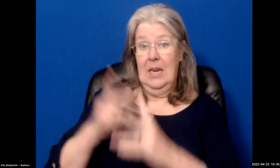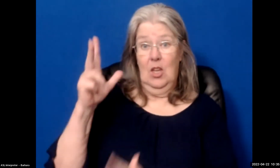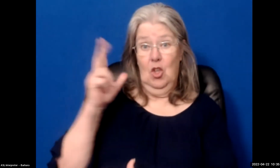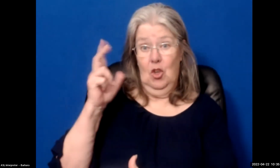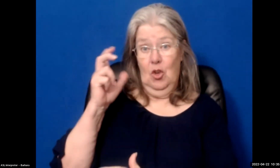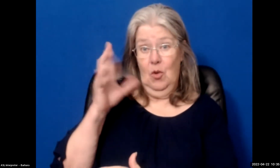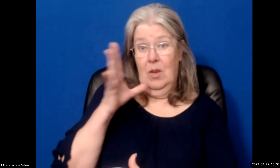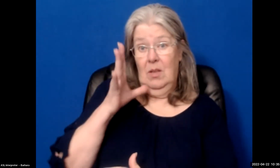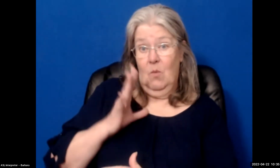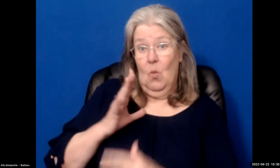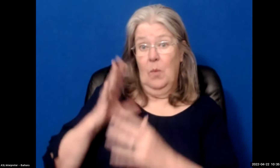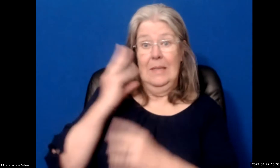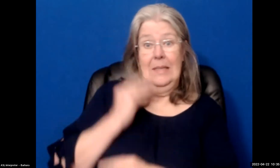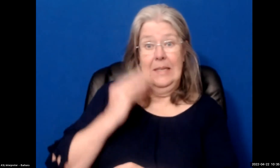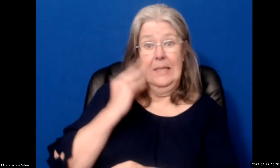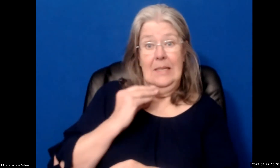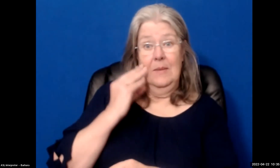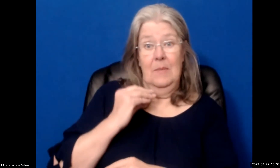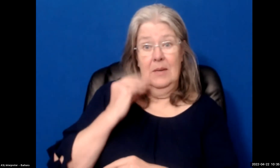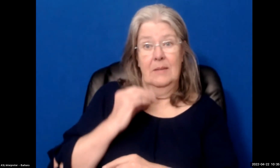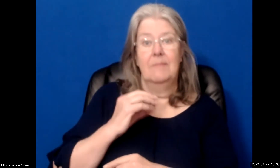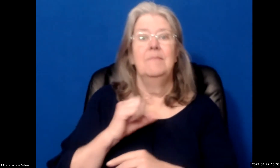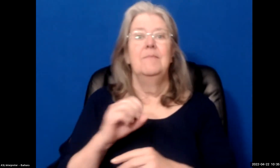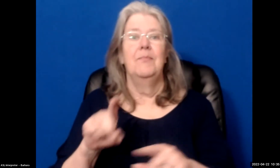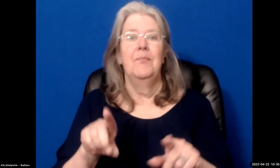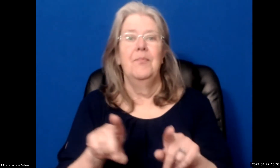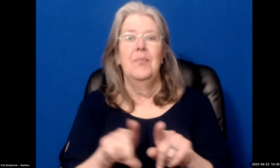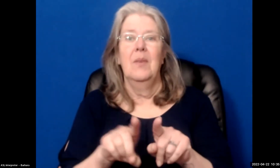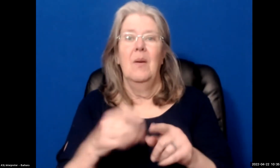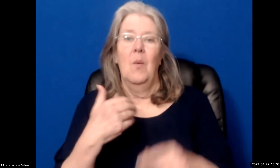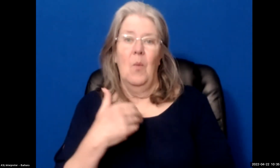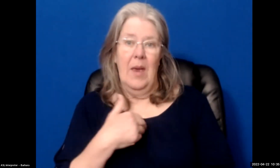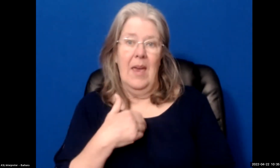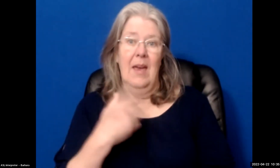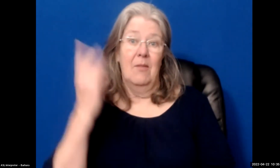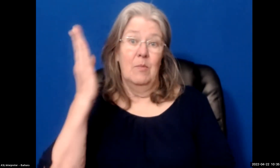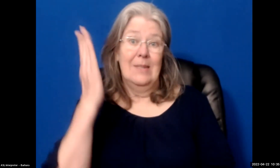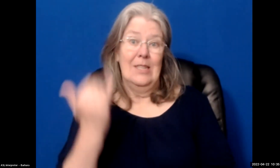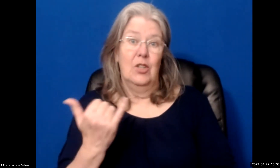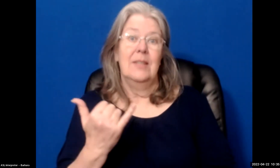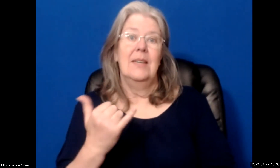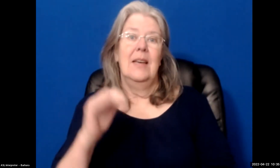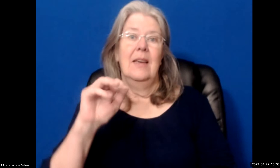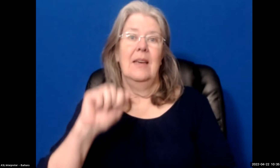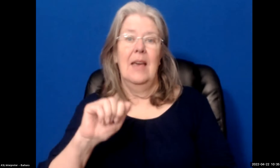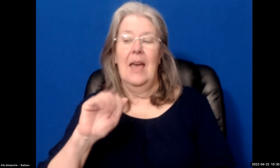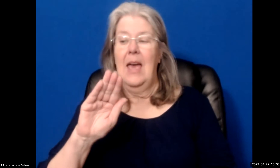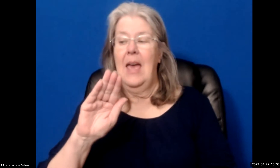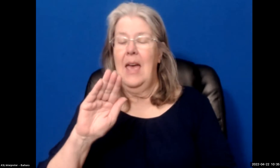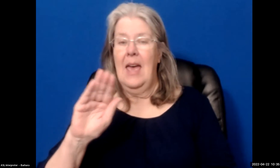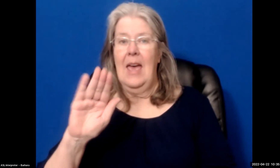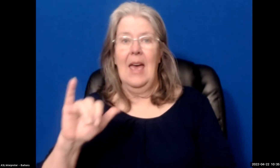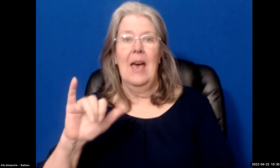advocate. For presenter, we have a doctor Abby Klemsz. She is associate professor of clinical pediatrics